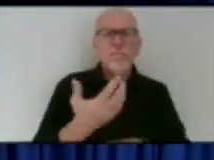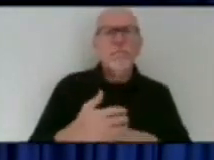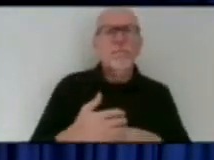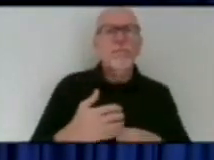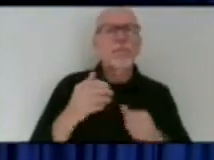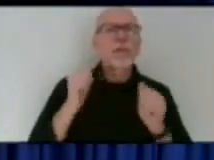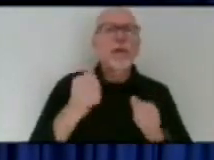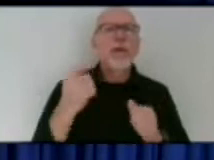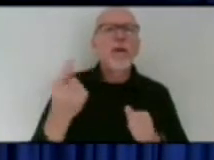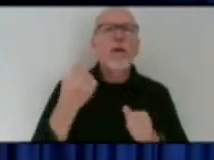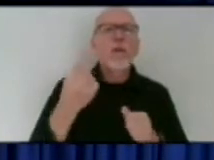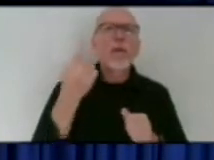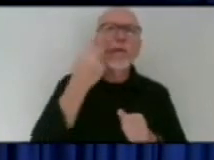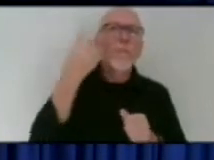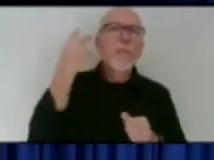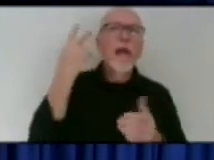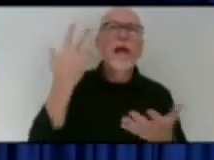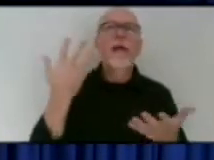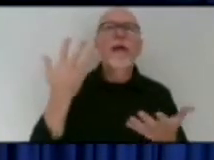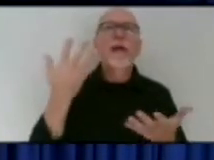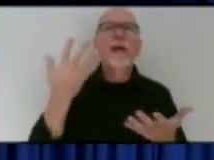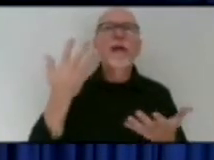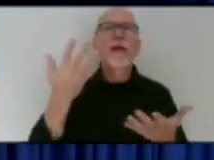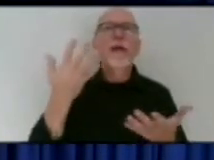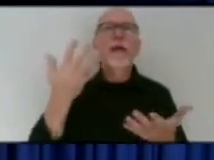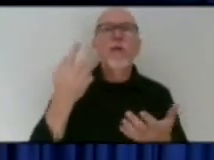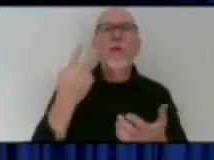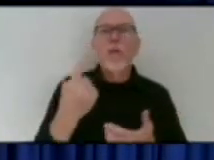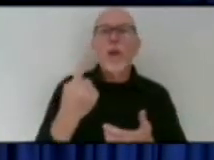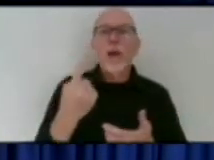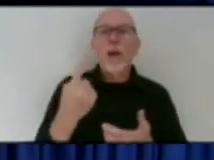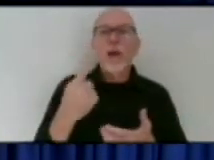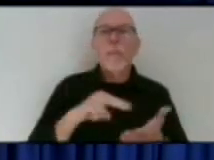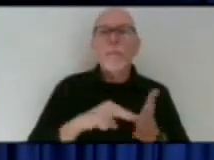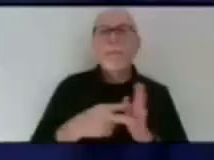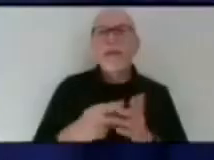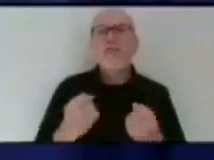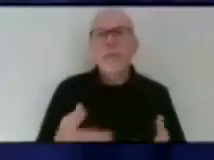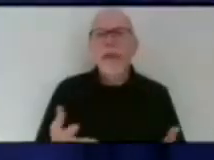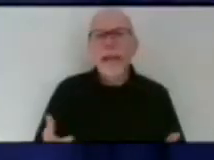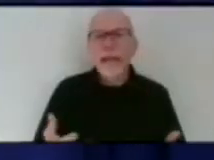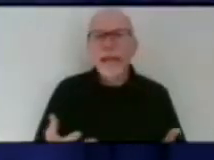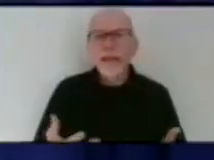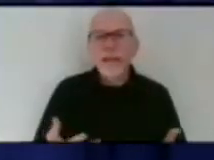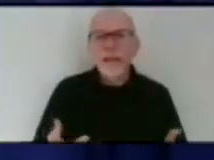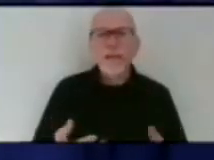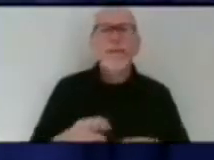look back and say one is too many. But as you as we look around the state of